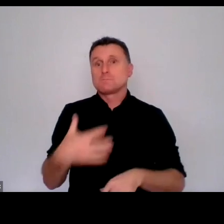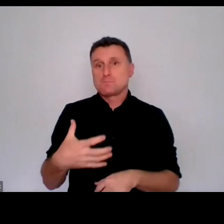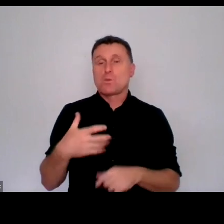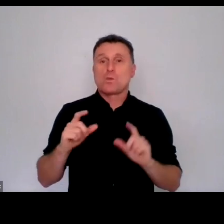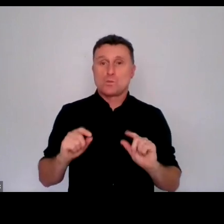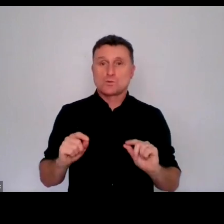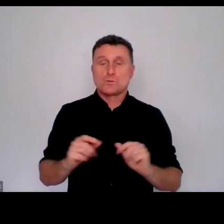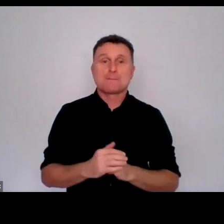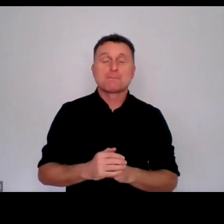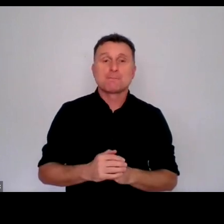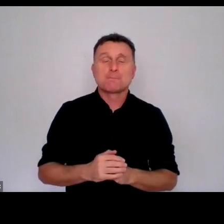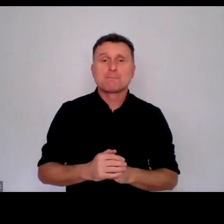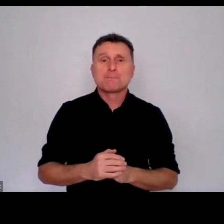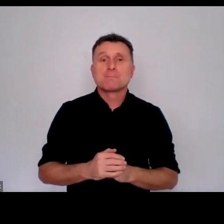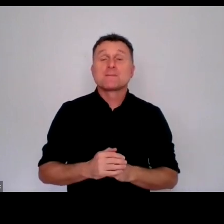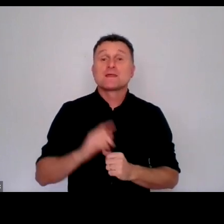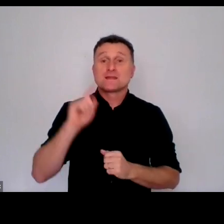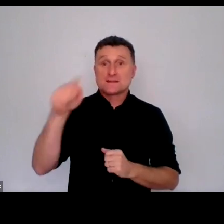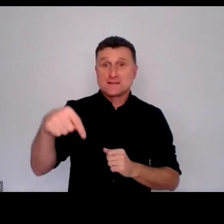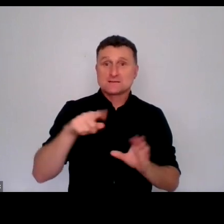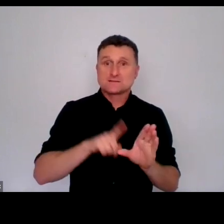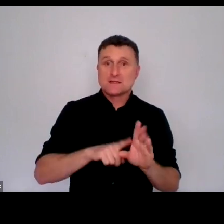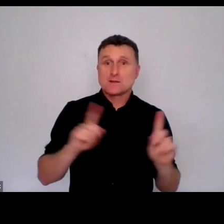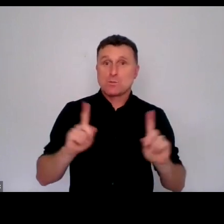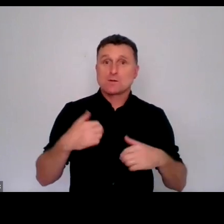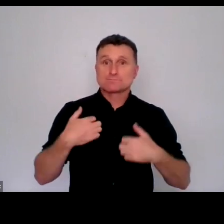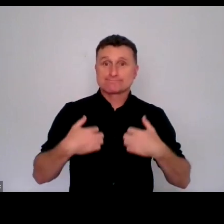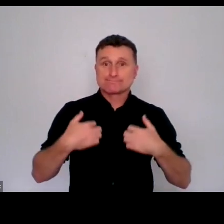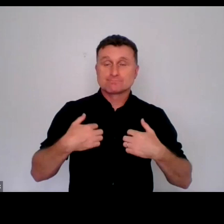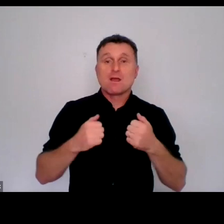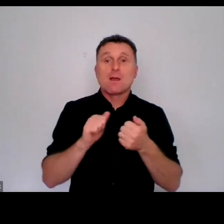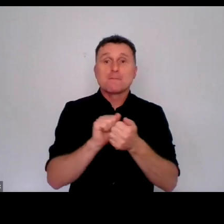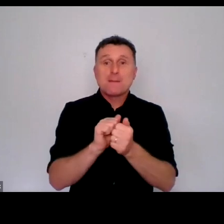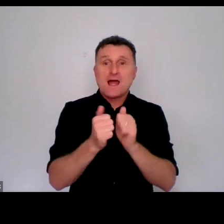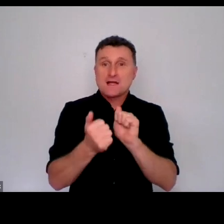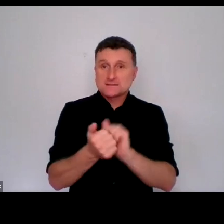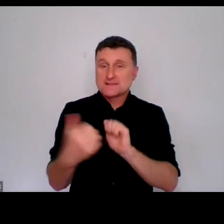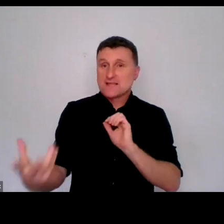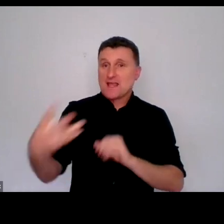I look forward next year to involving our partners and involving our community at large